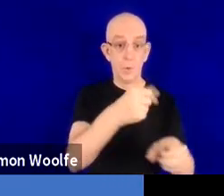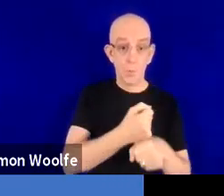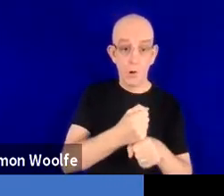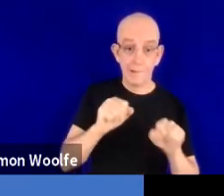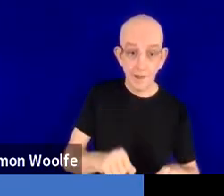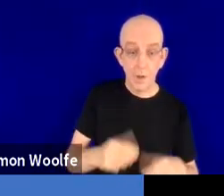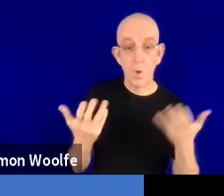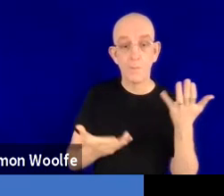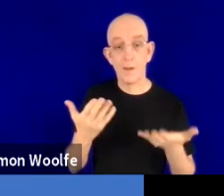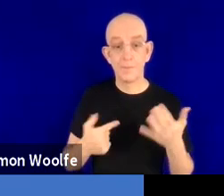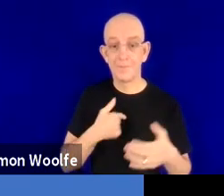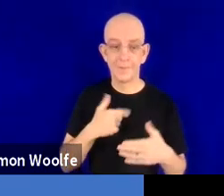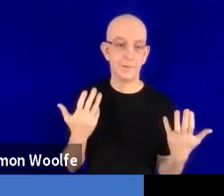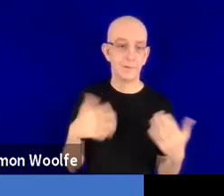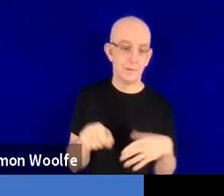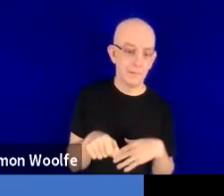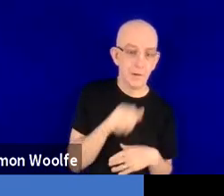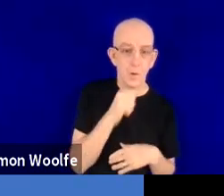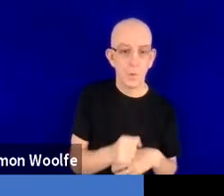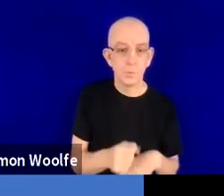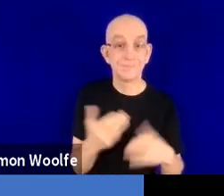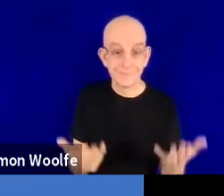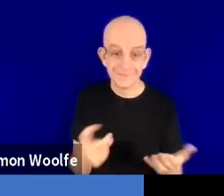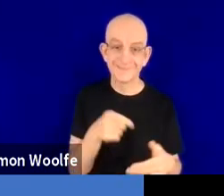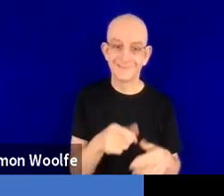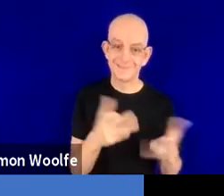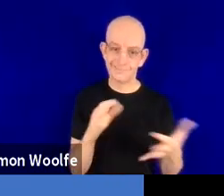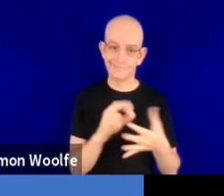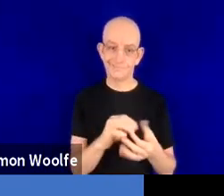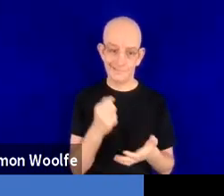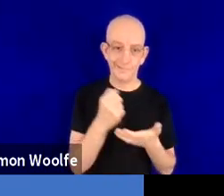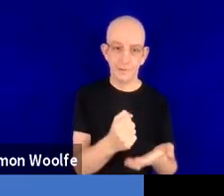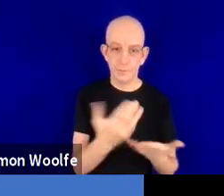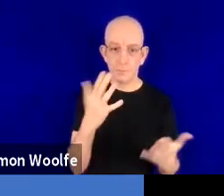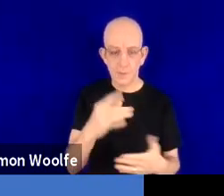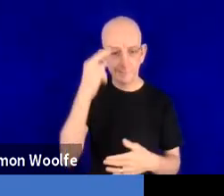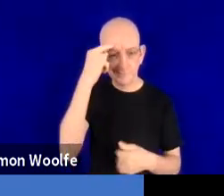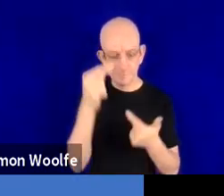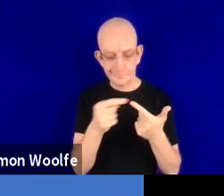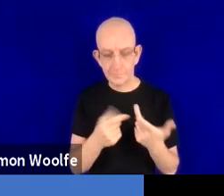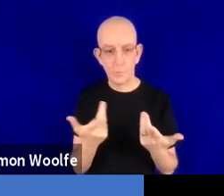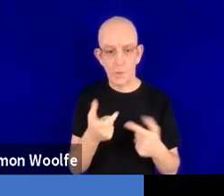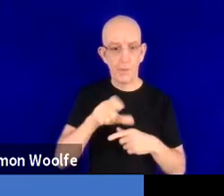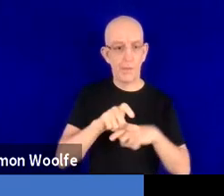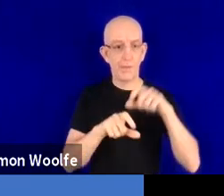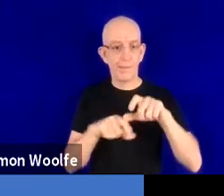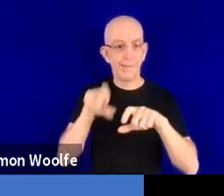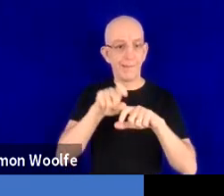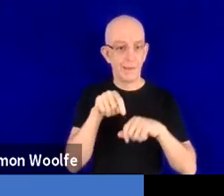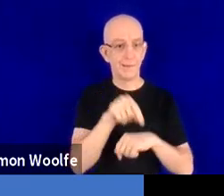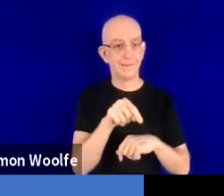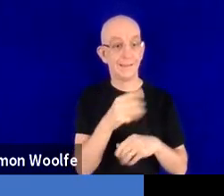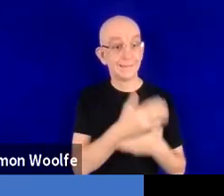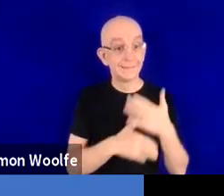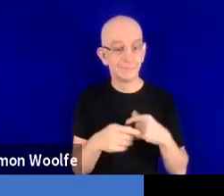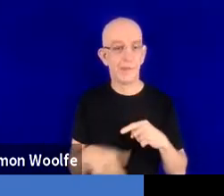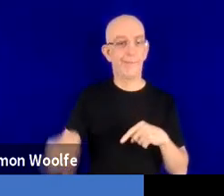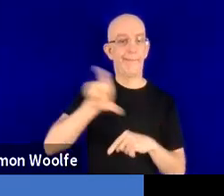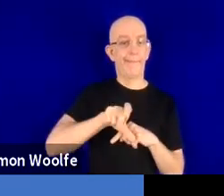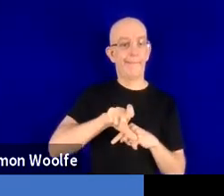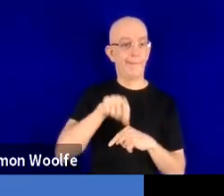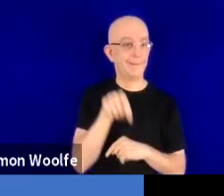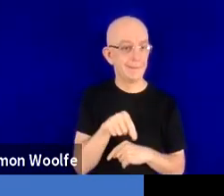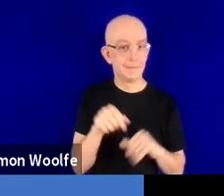It may involve concessions, it may involve services or care, services or cash benefits supporting person with disability to access care services